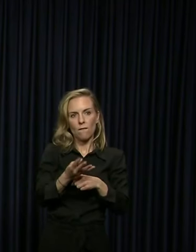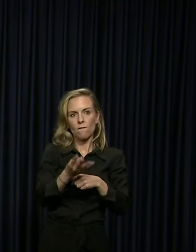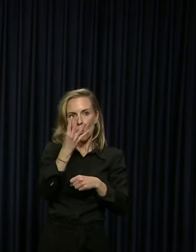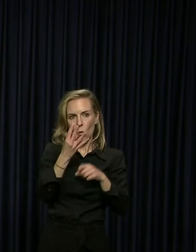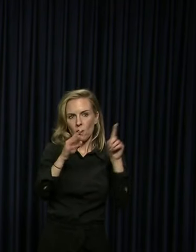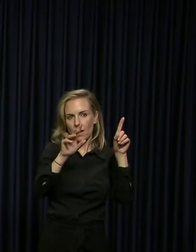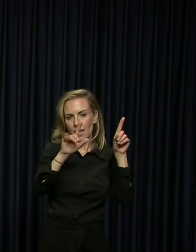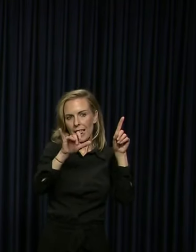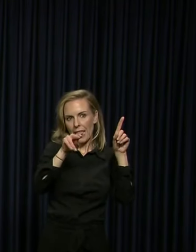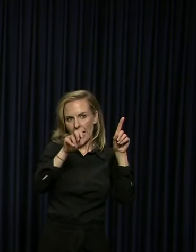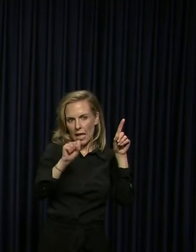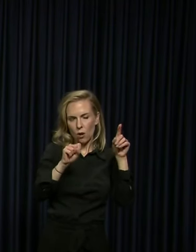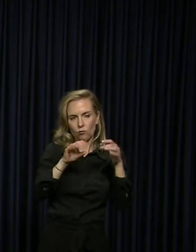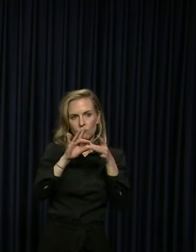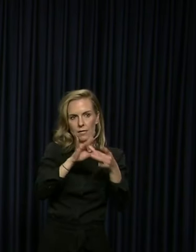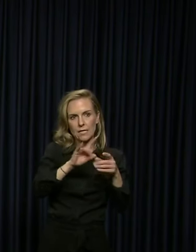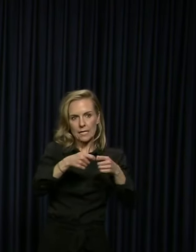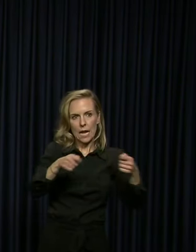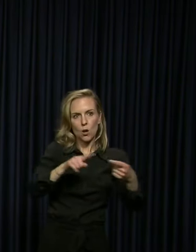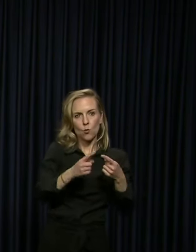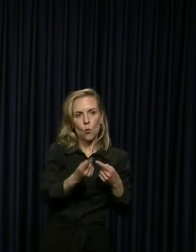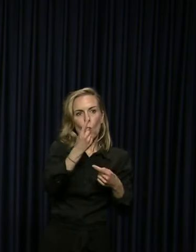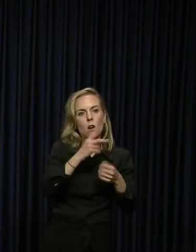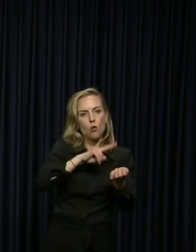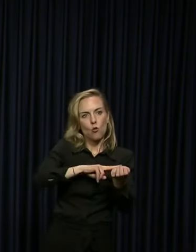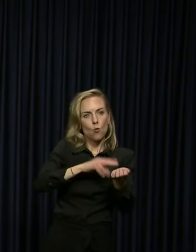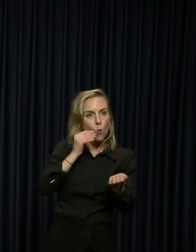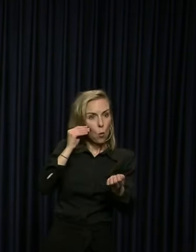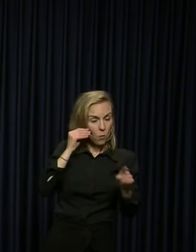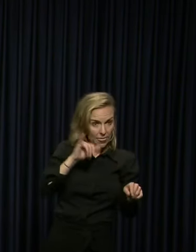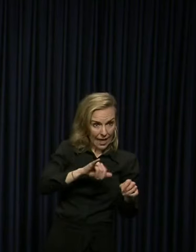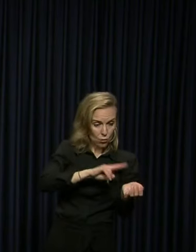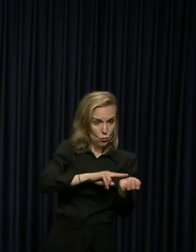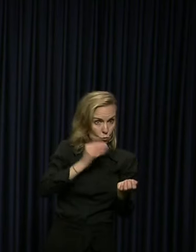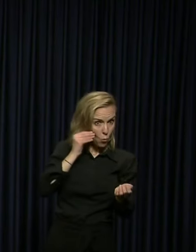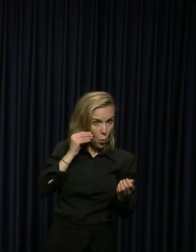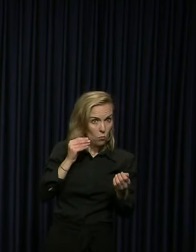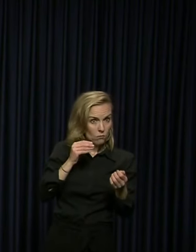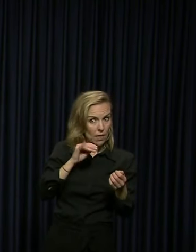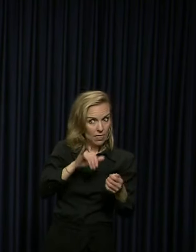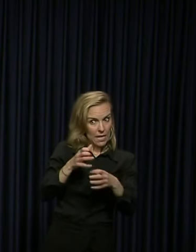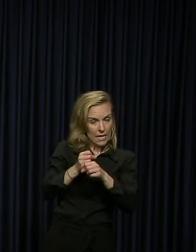FACILITIES THAT HAVE HAD A POSITIVE. BUT FOUR IN THE FACILITY, YES,